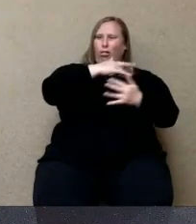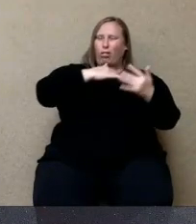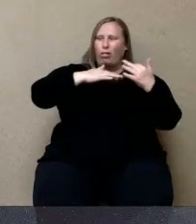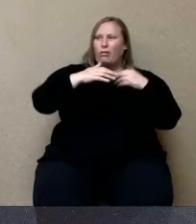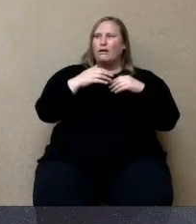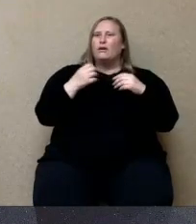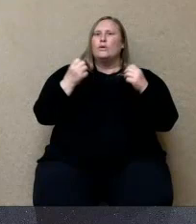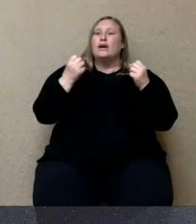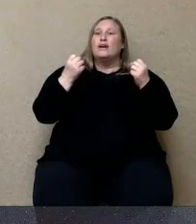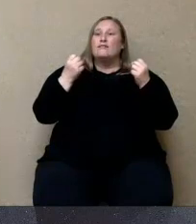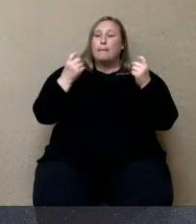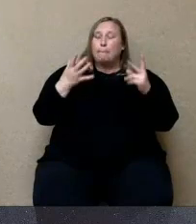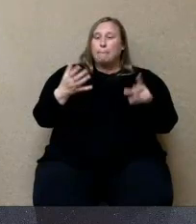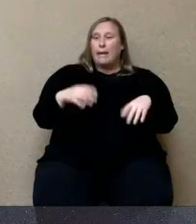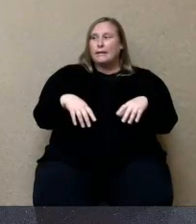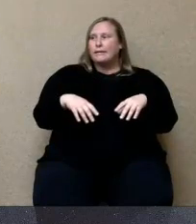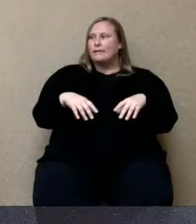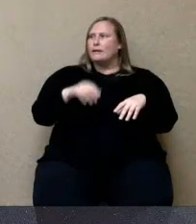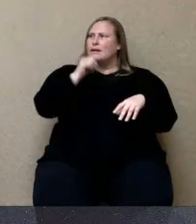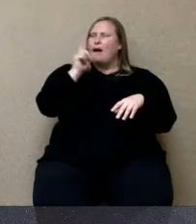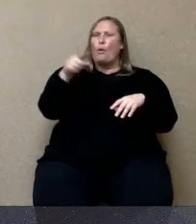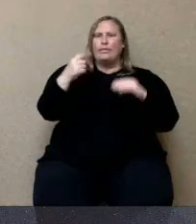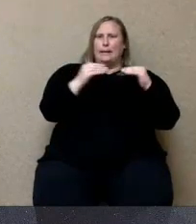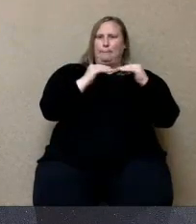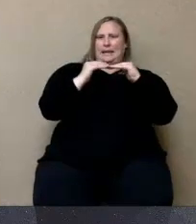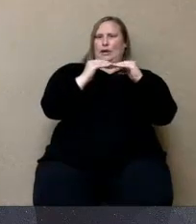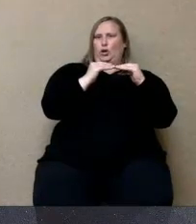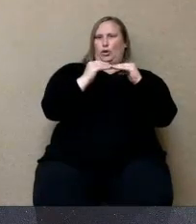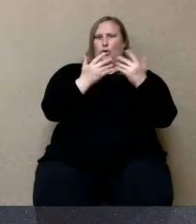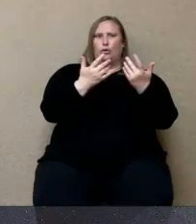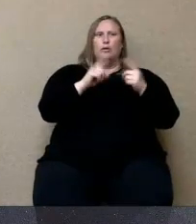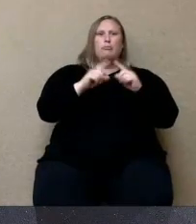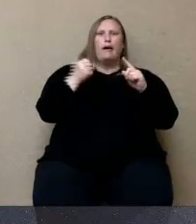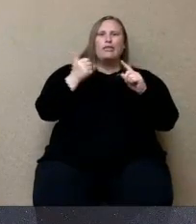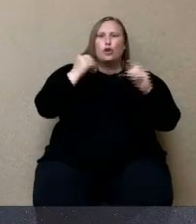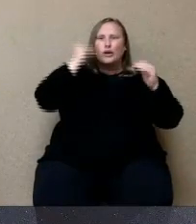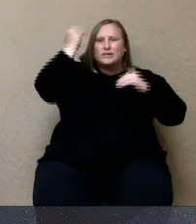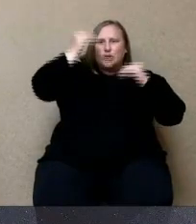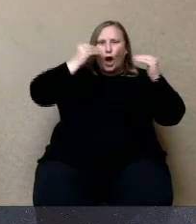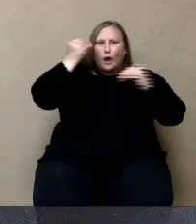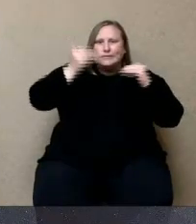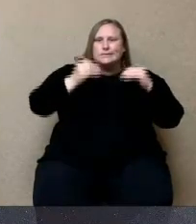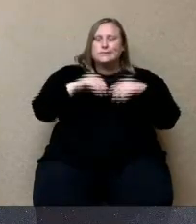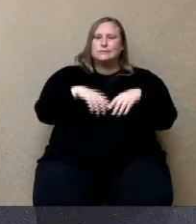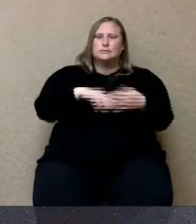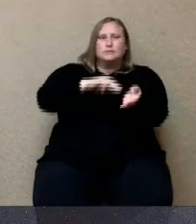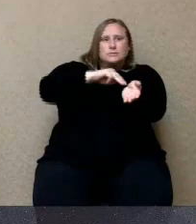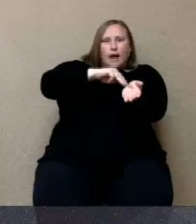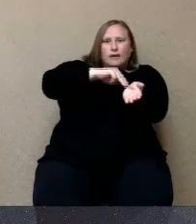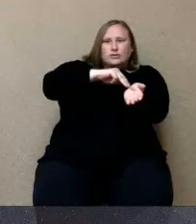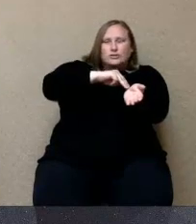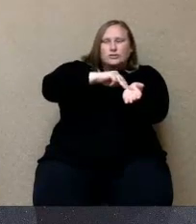We have a lot of users who are willing, and not just peer but also other adults, less familiar adults, doctors, things like that.